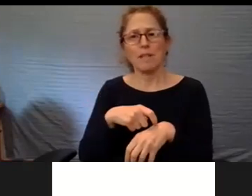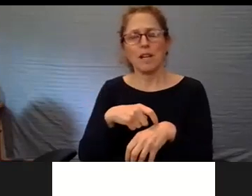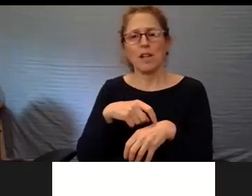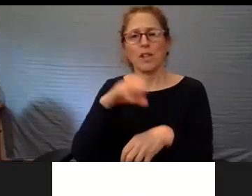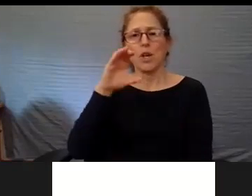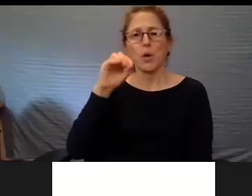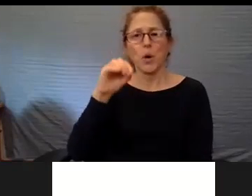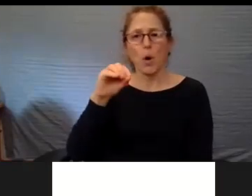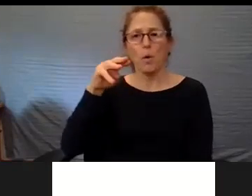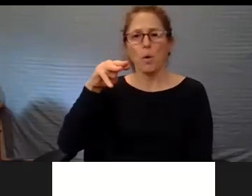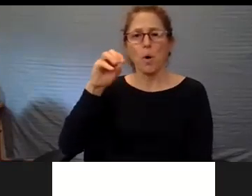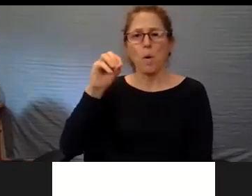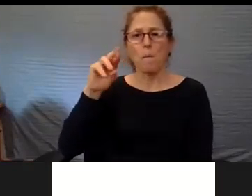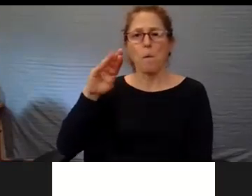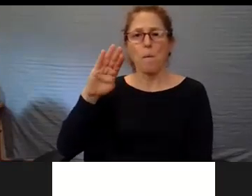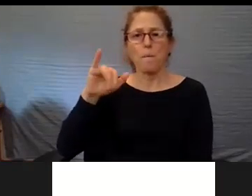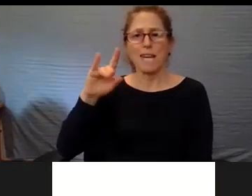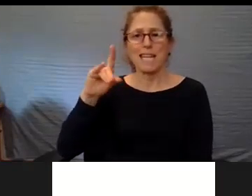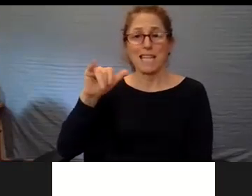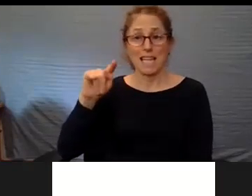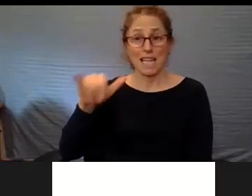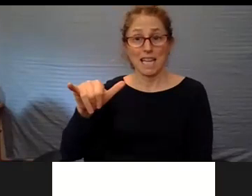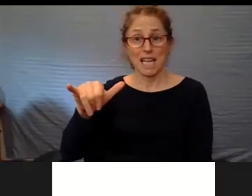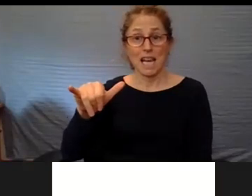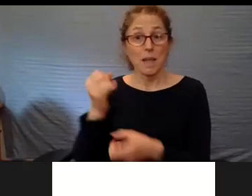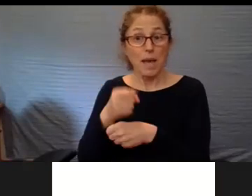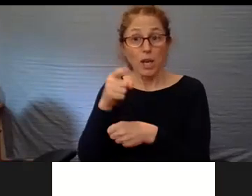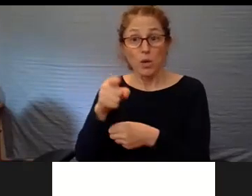you less likely to be responsive to treatment with something like